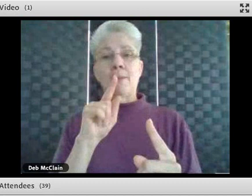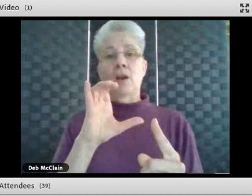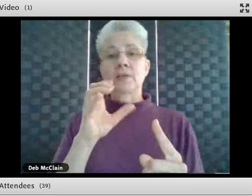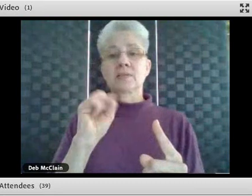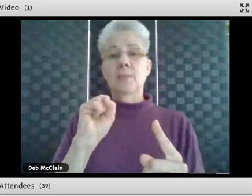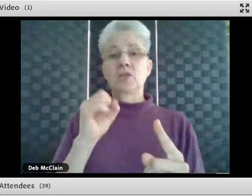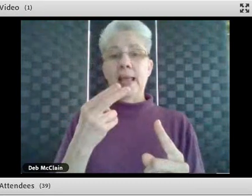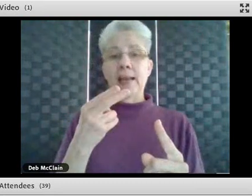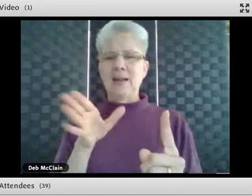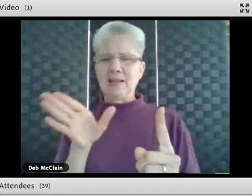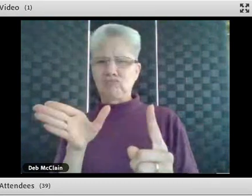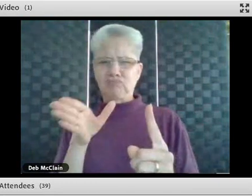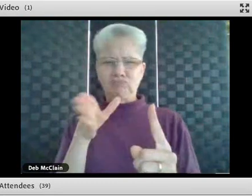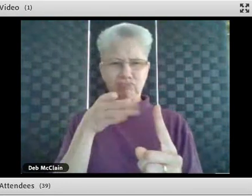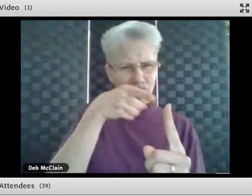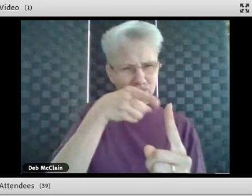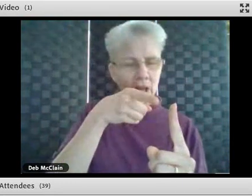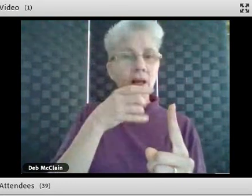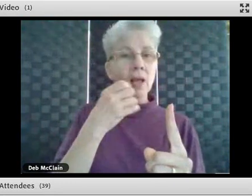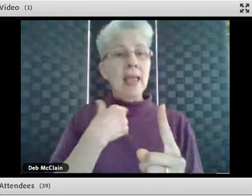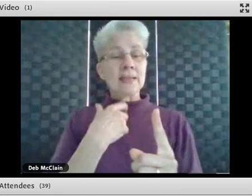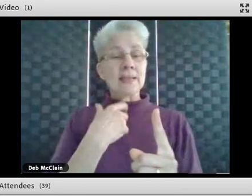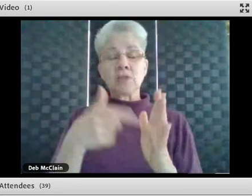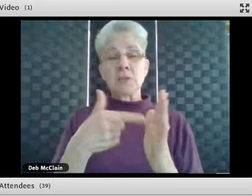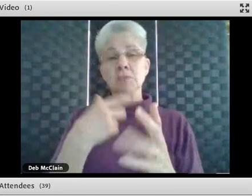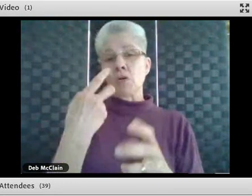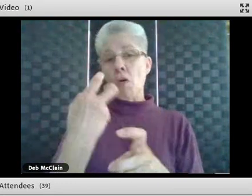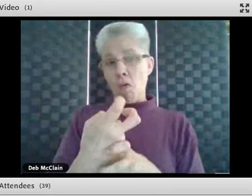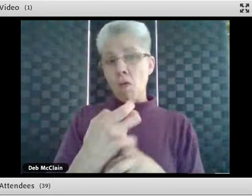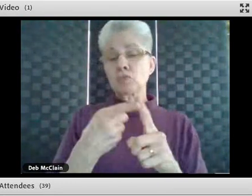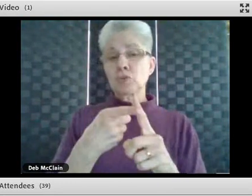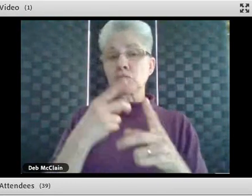And I guess that sometimes it's difficult to figure out what the subject heading should be.